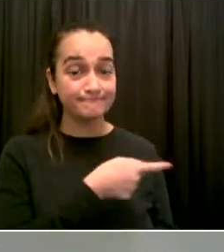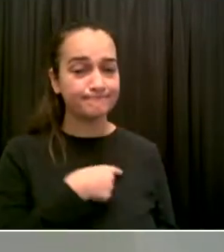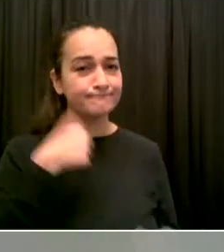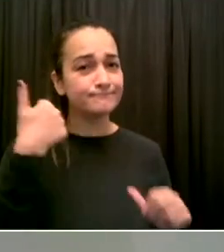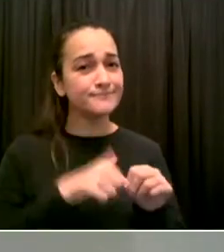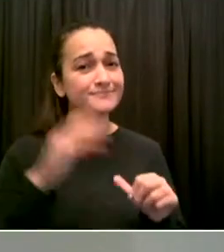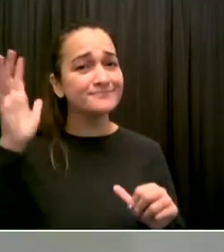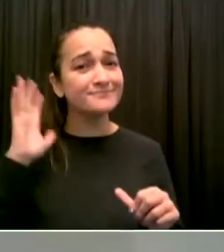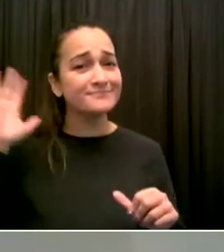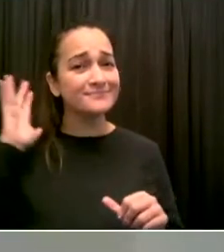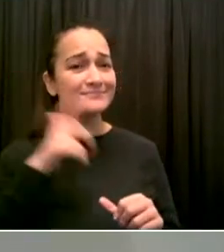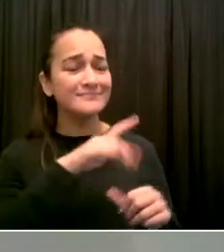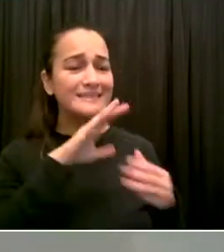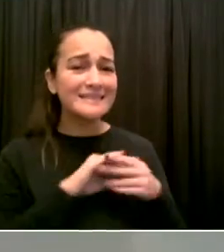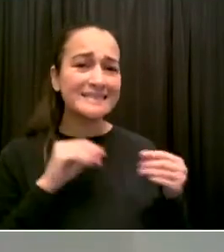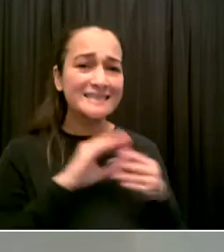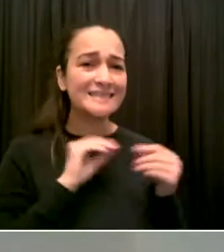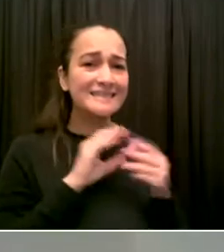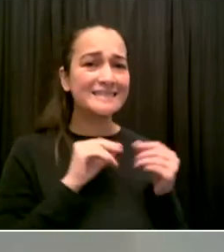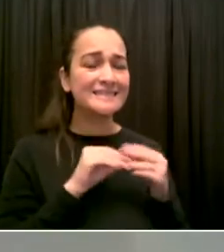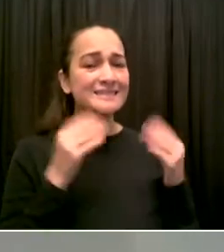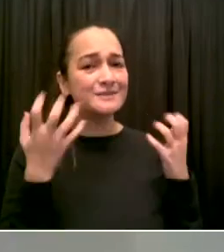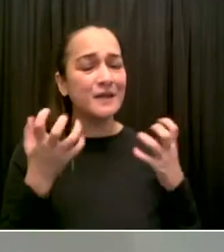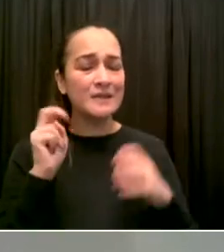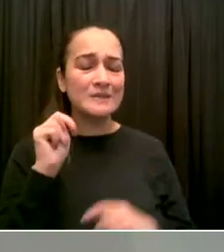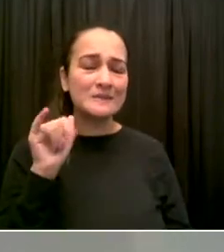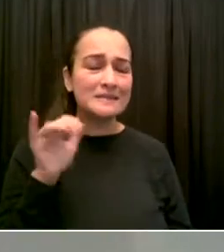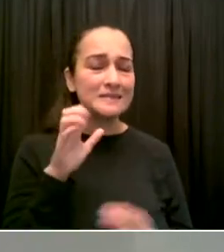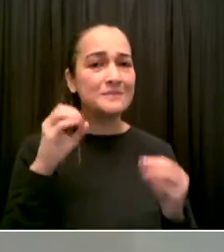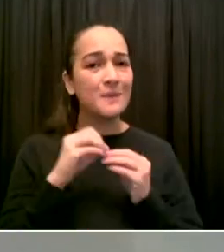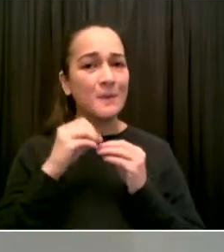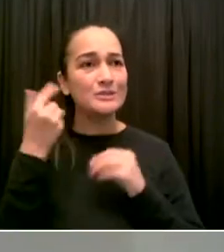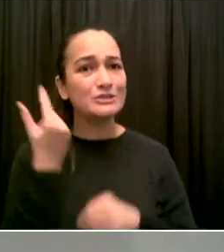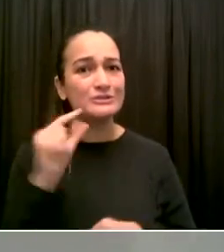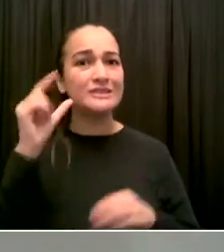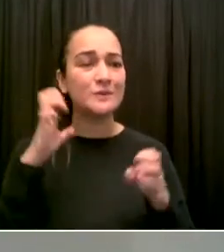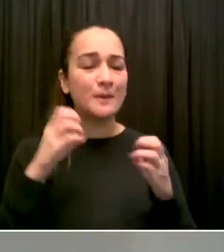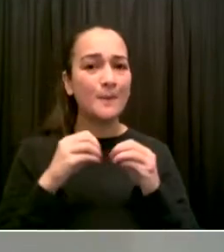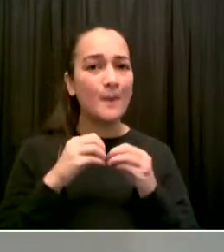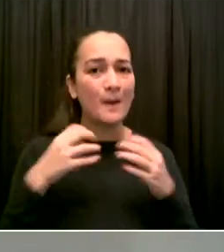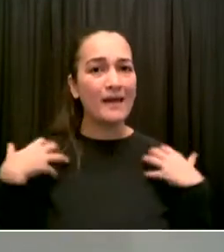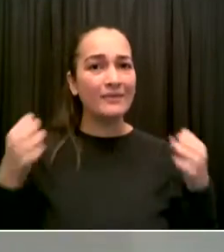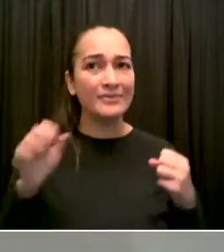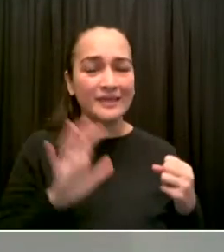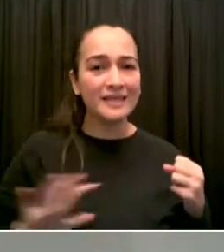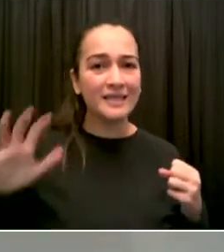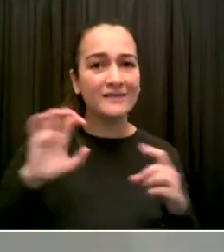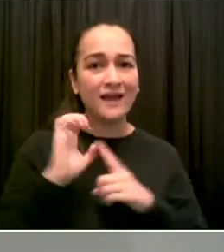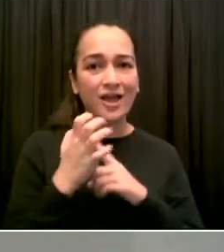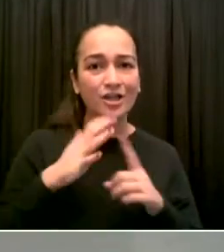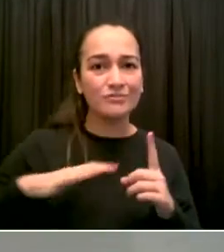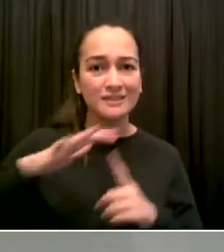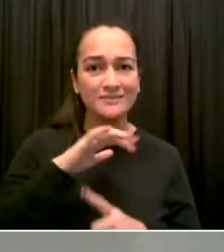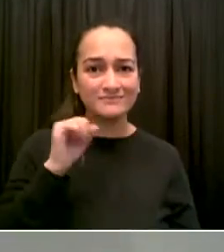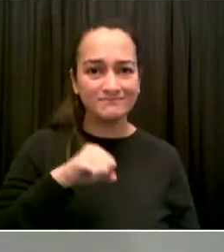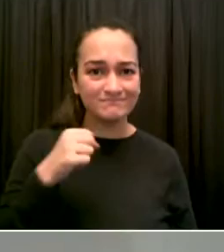AGO THAT WE WERE TALKING ABOUT